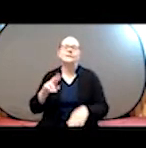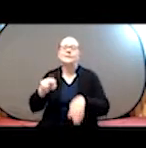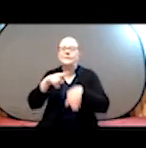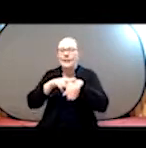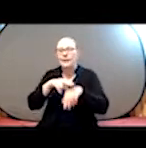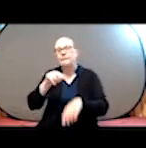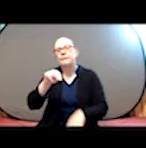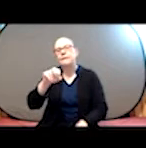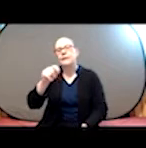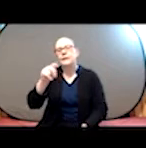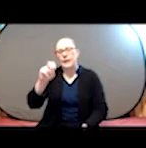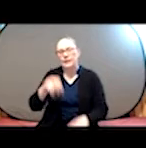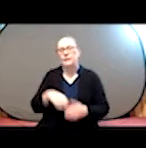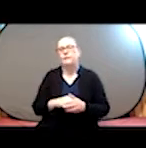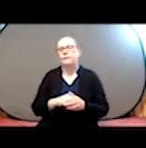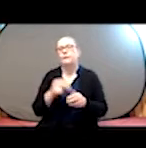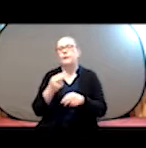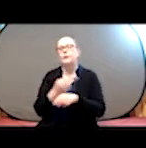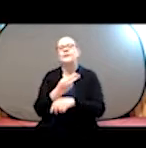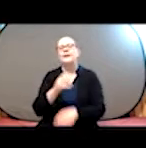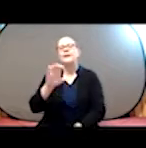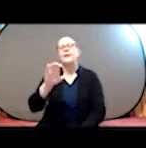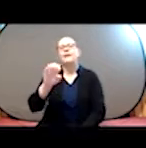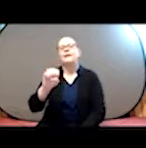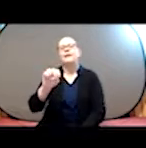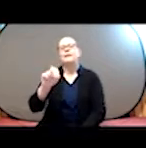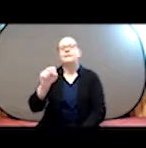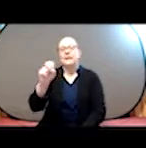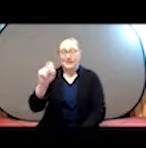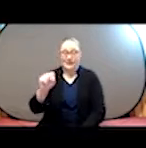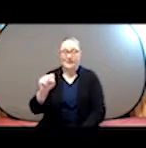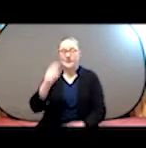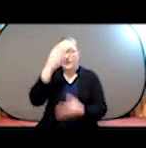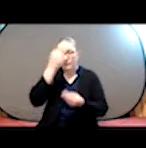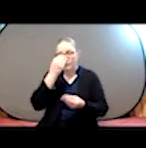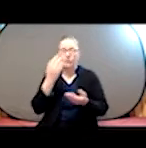in the U.S census so when we track Census Data regarding race and ethnicity there's